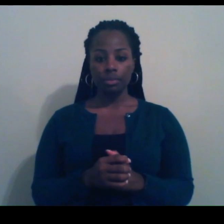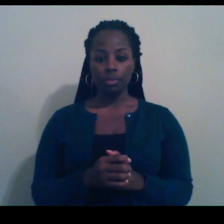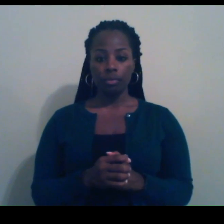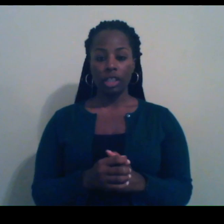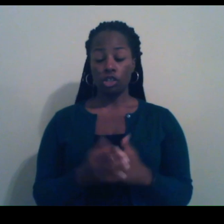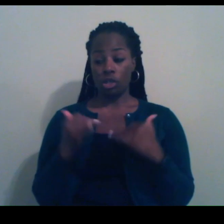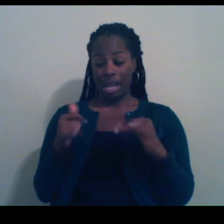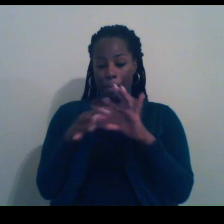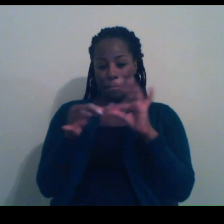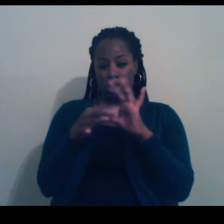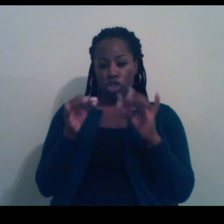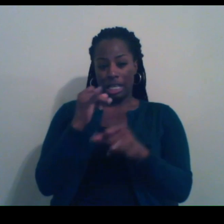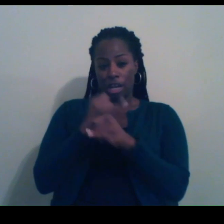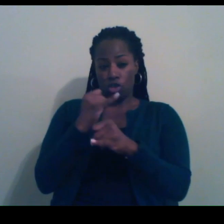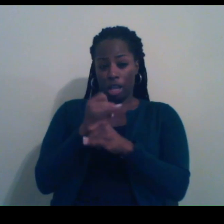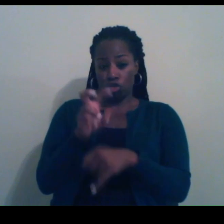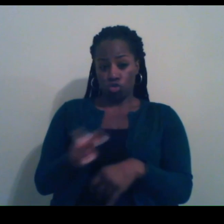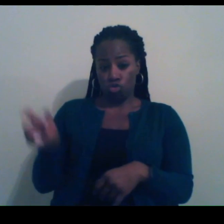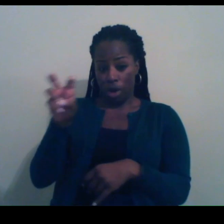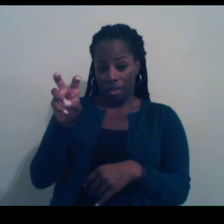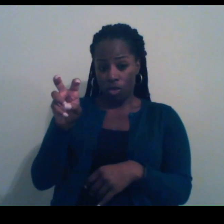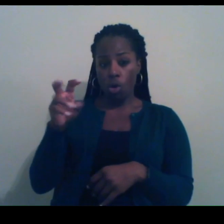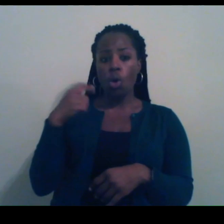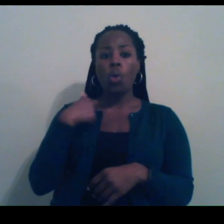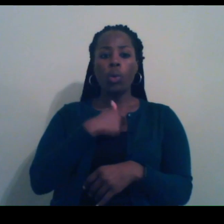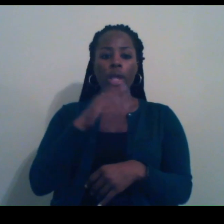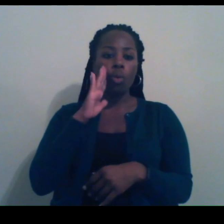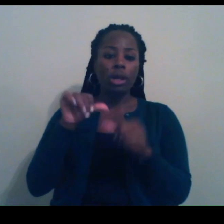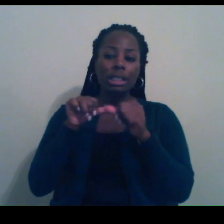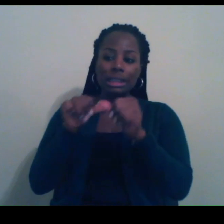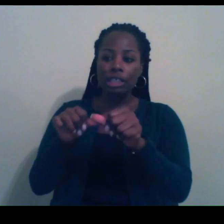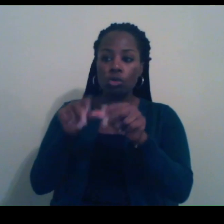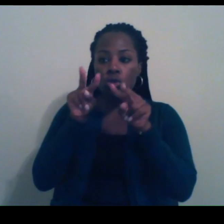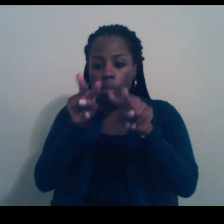we just will continue to monitor the cases we'll follow the facts the experts